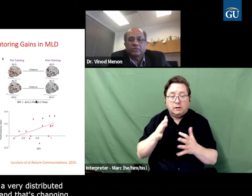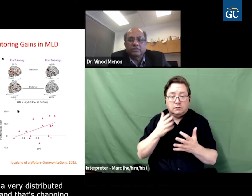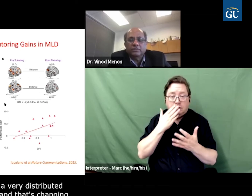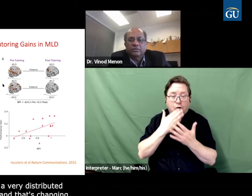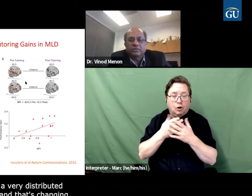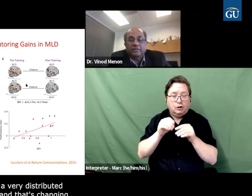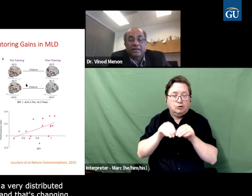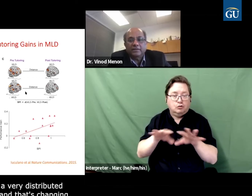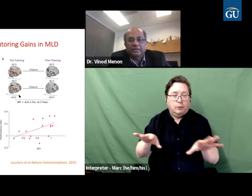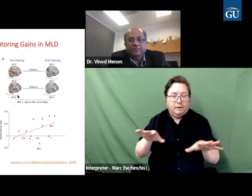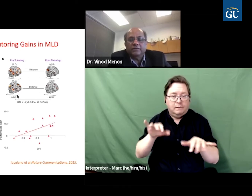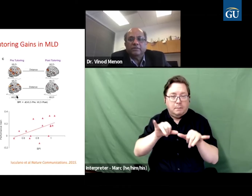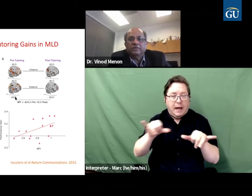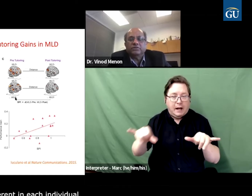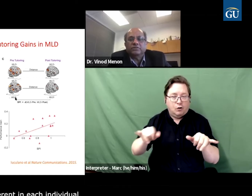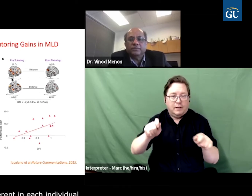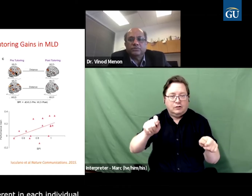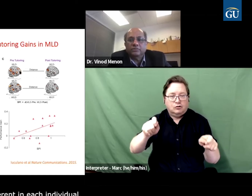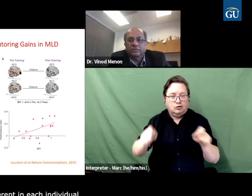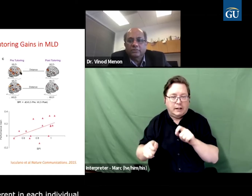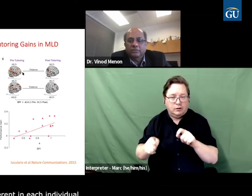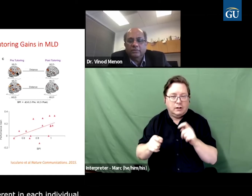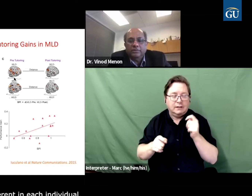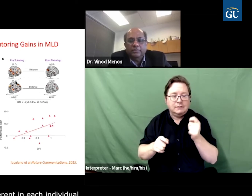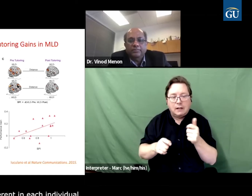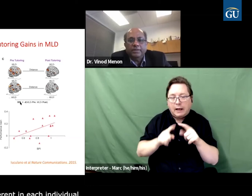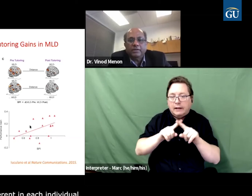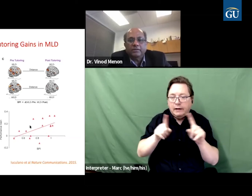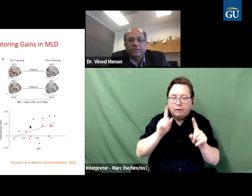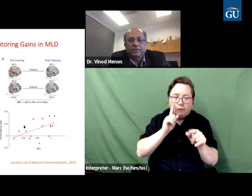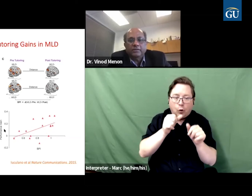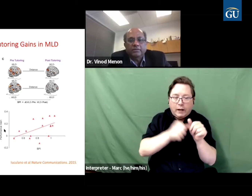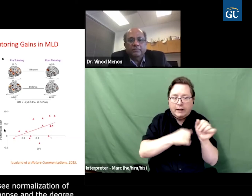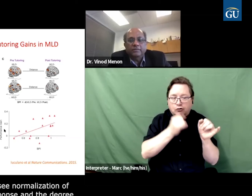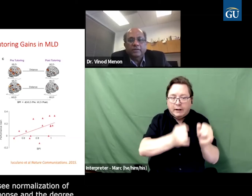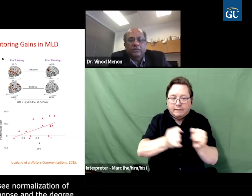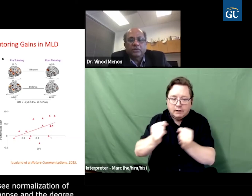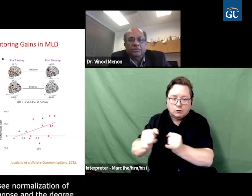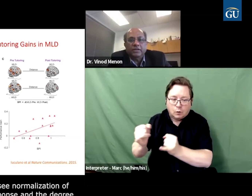that's changing slightly different in each individual